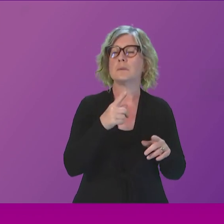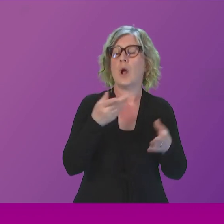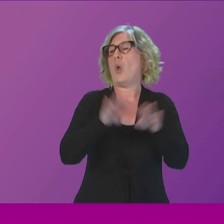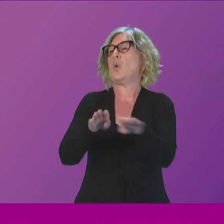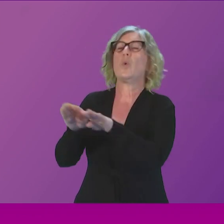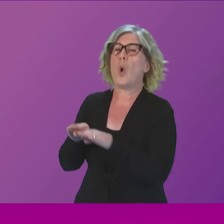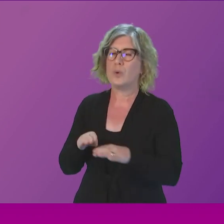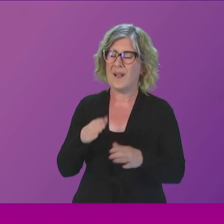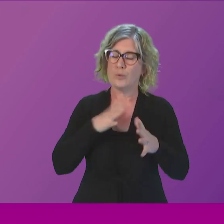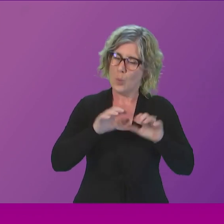The SNP brought in a whole host of protections.